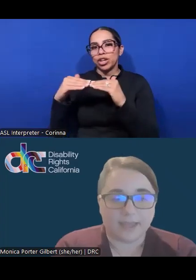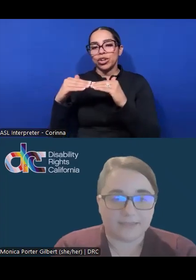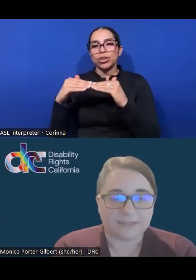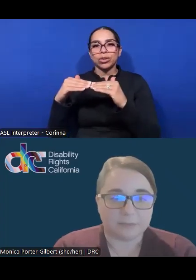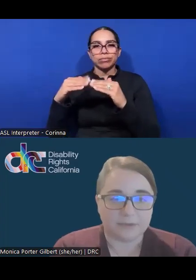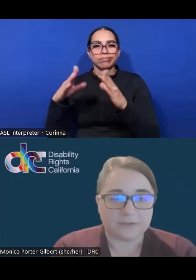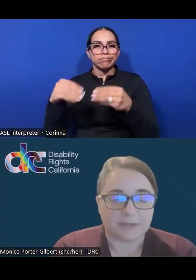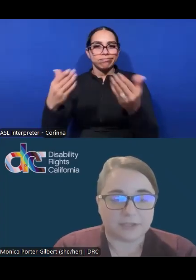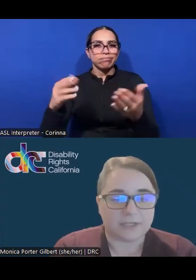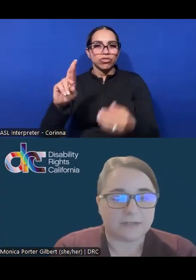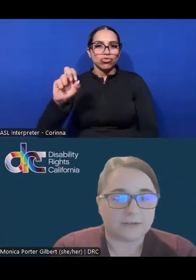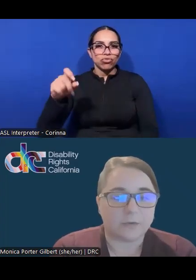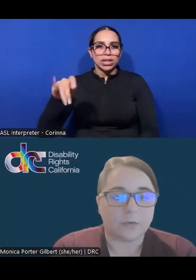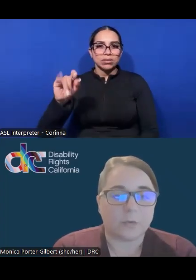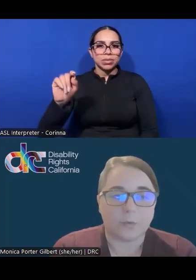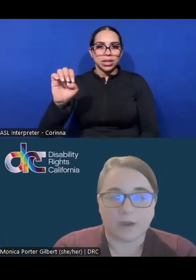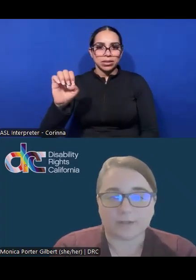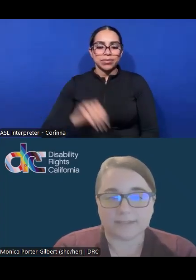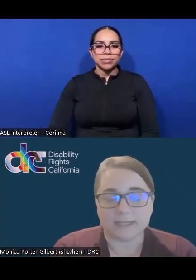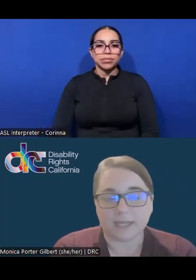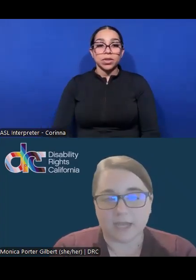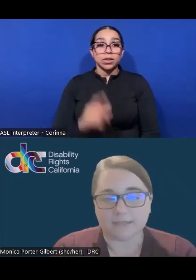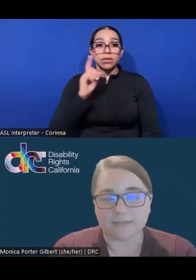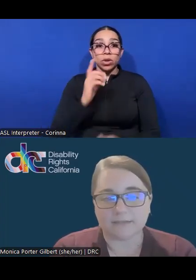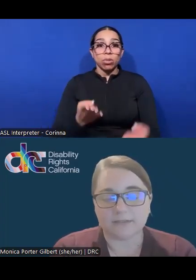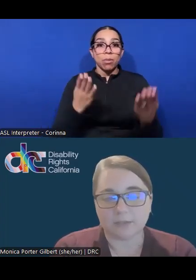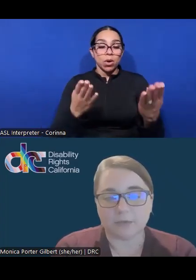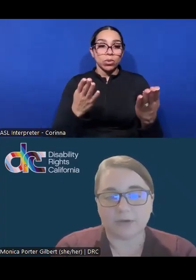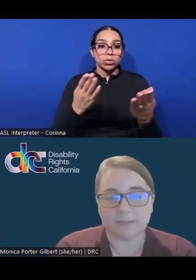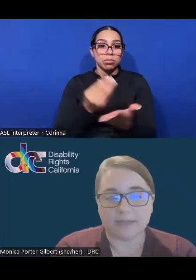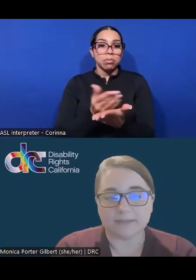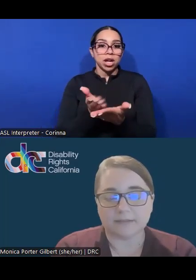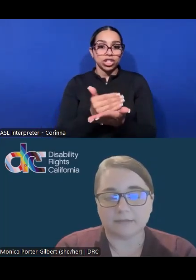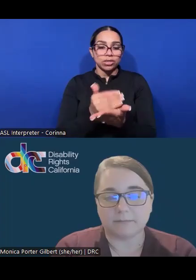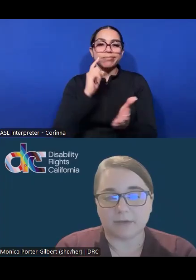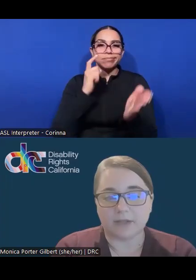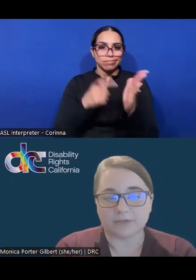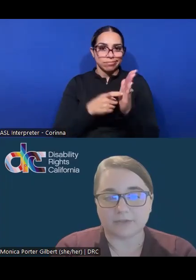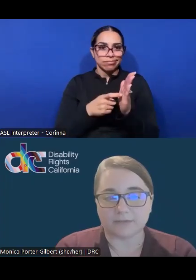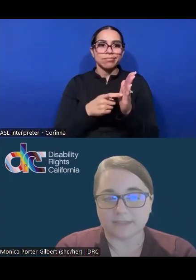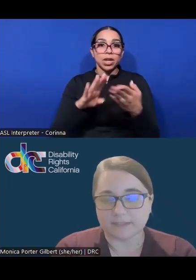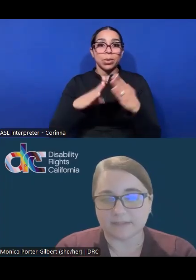In this proposed budget, we are seeing cuts to community based mental health services,